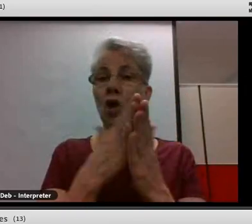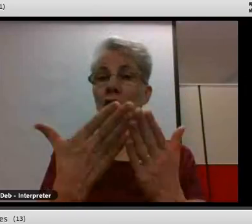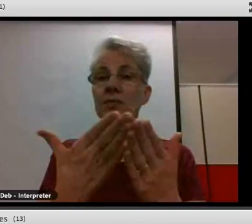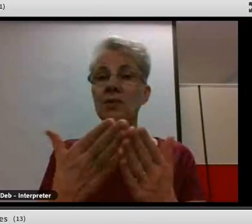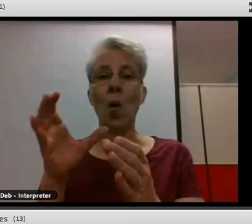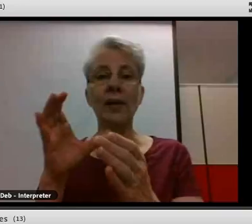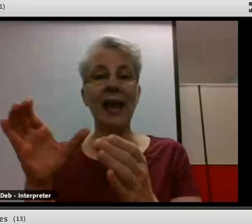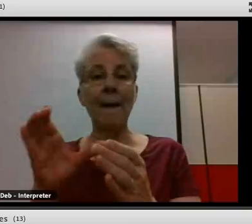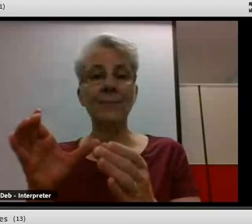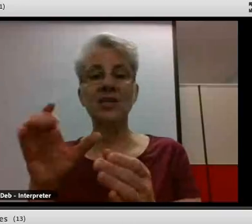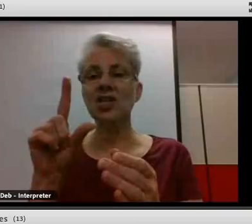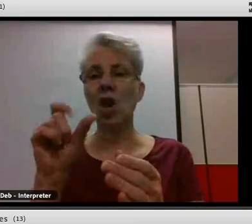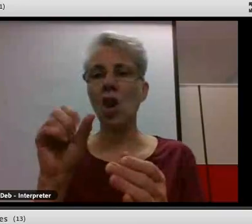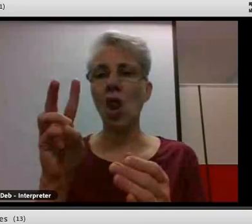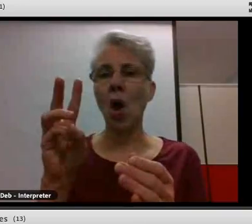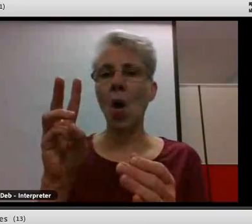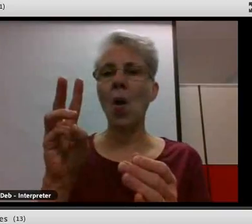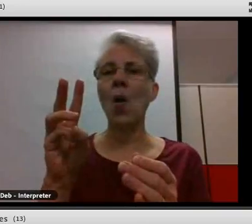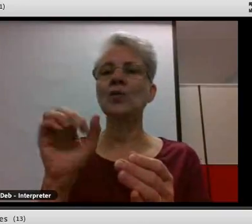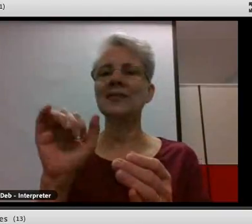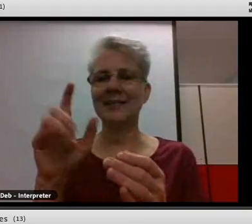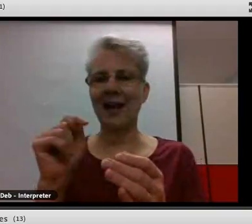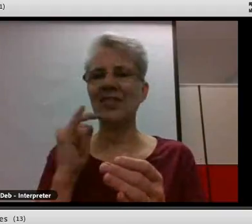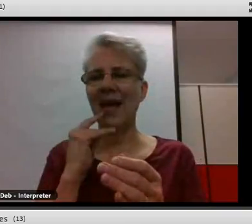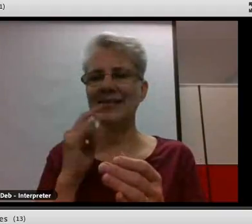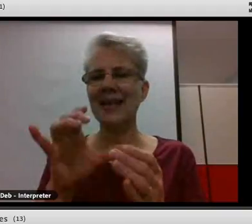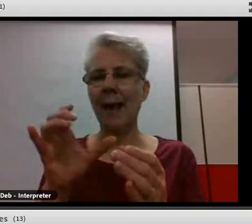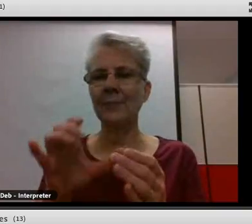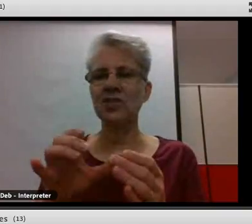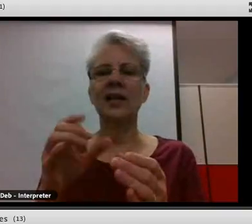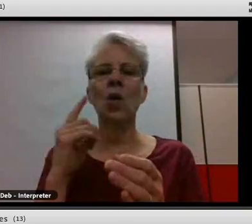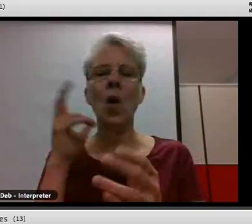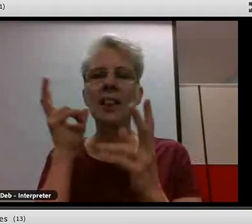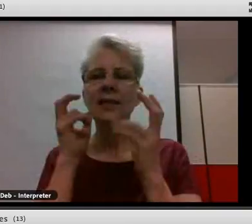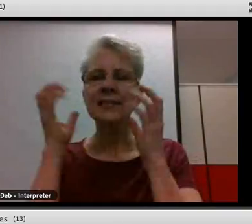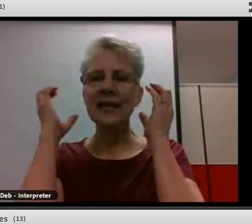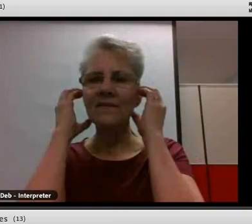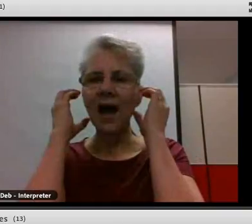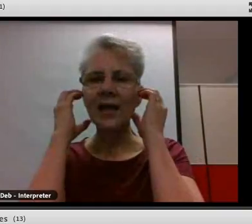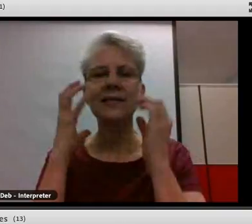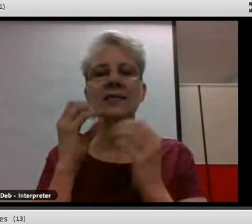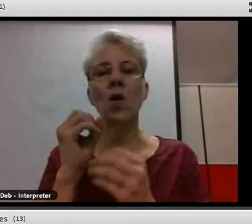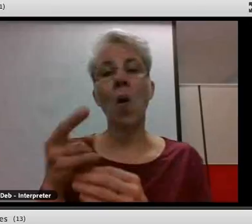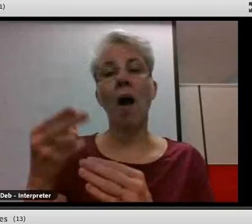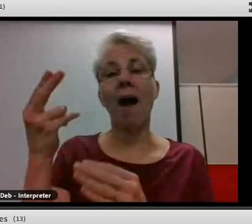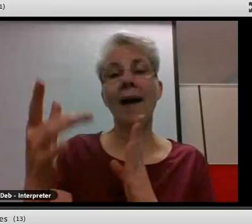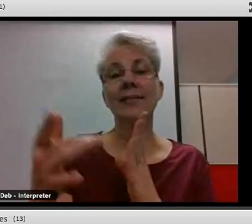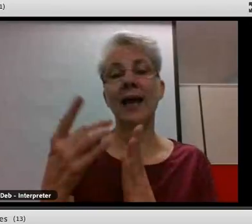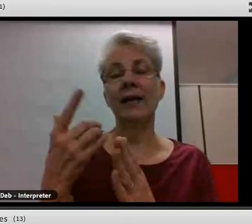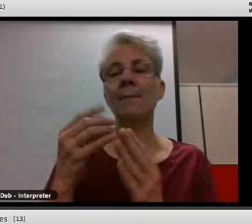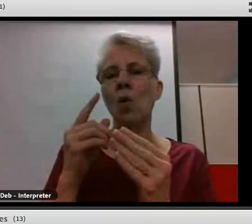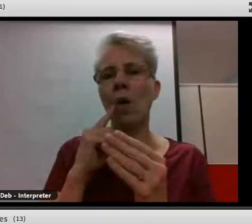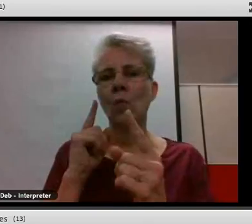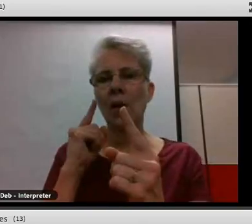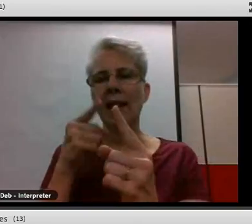So operable -- operable is something, for instance, that can function from a keyboard instead of a mouse.